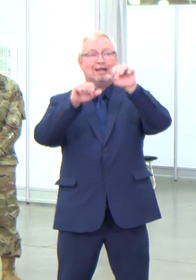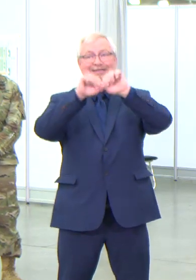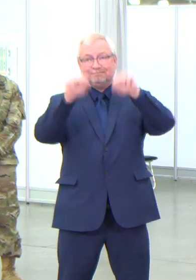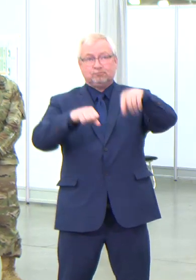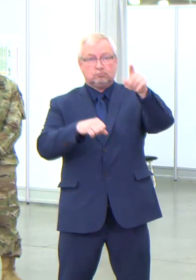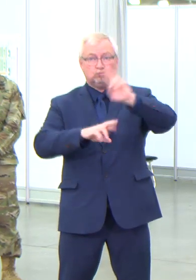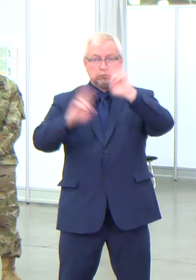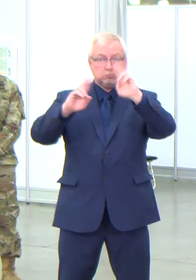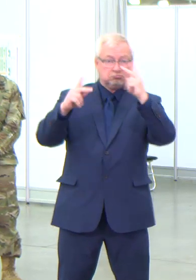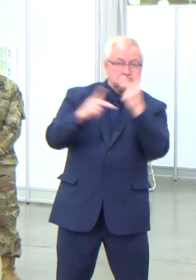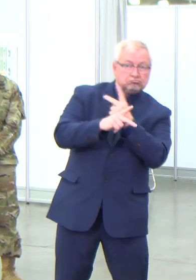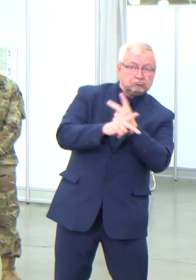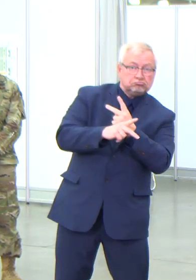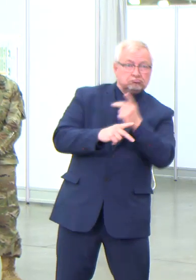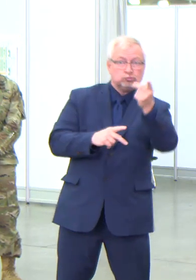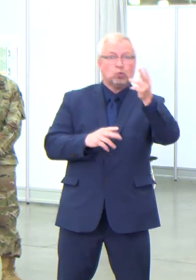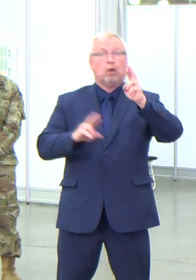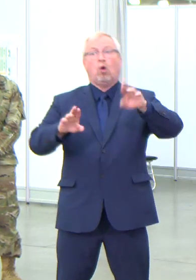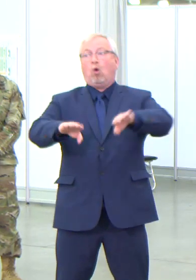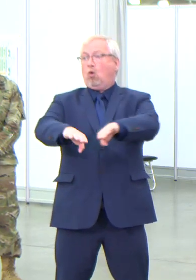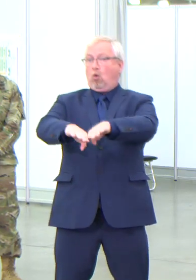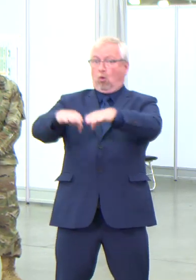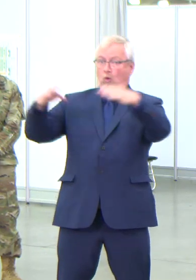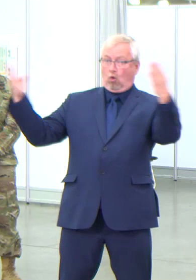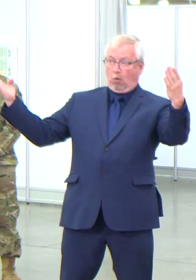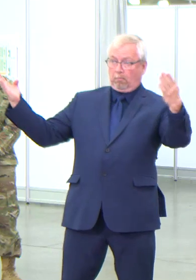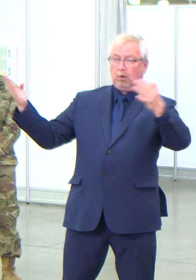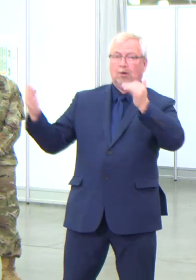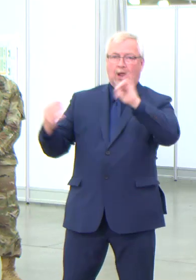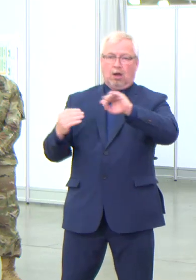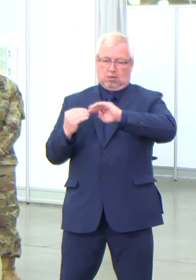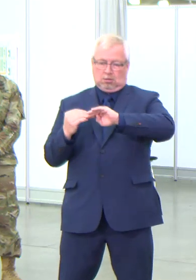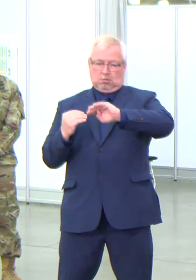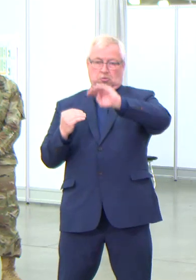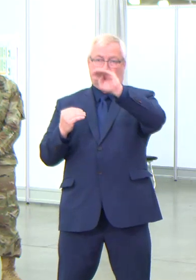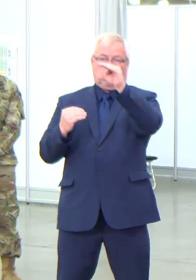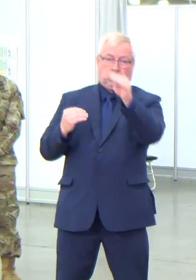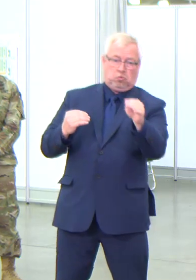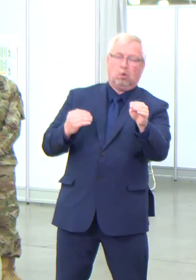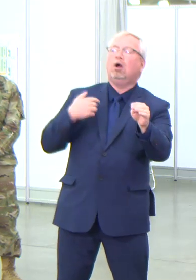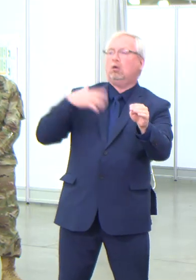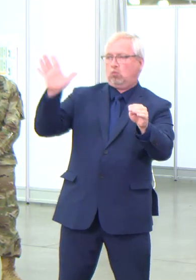to prepare our healthcare system so that if there is a surge in the future, that they're never in this position to be short on